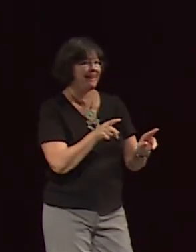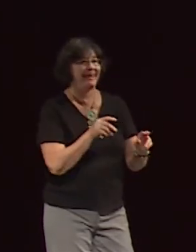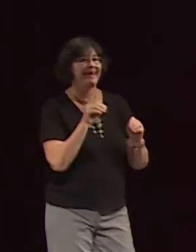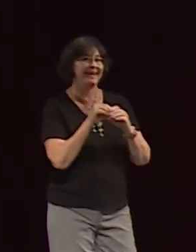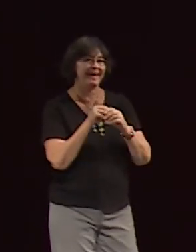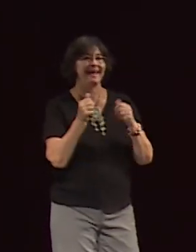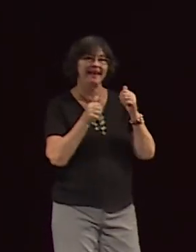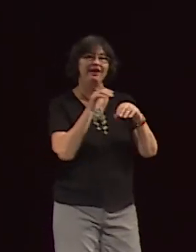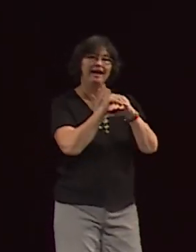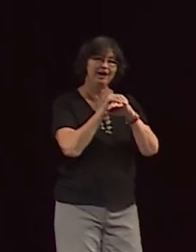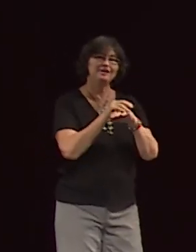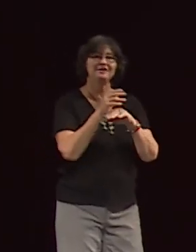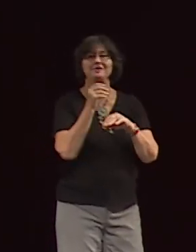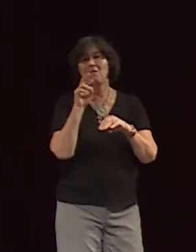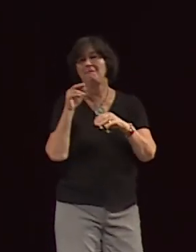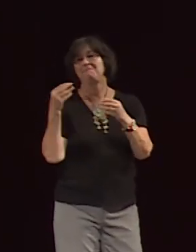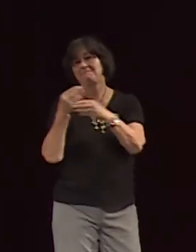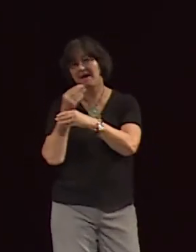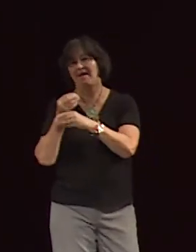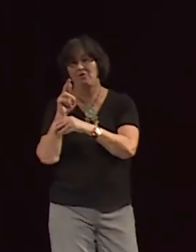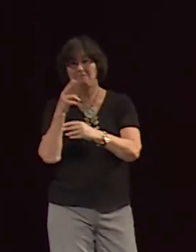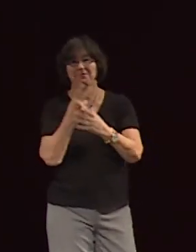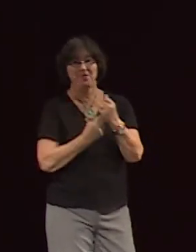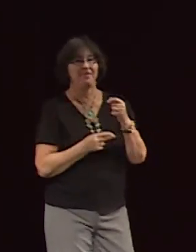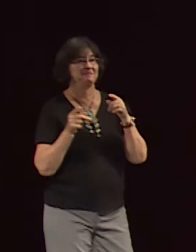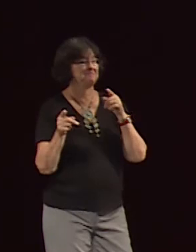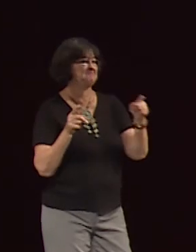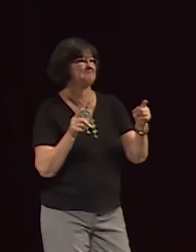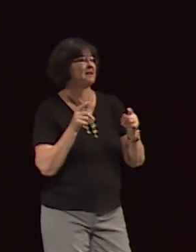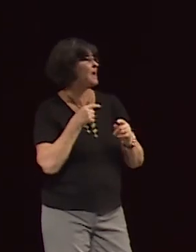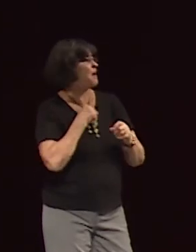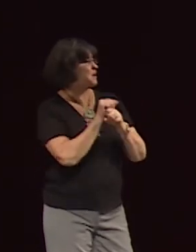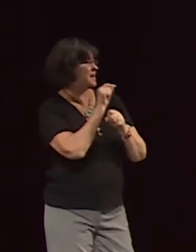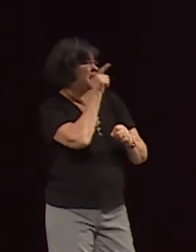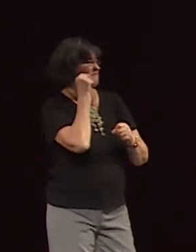going into college not being college-ready,